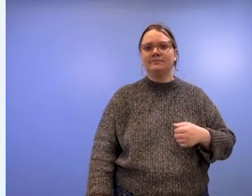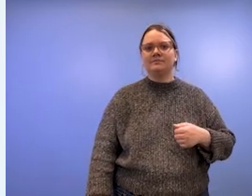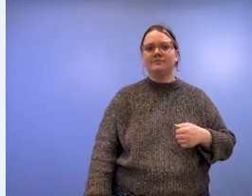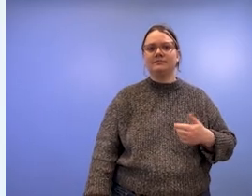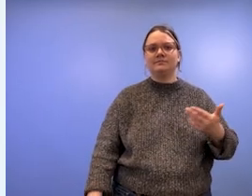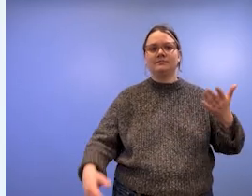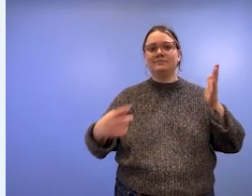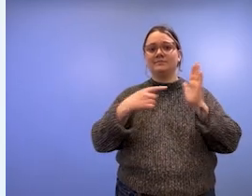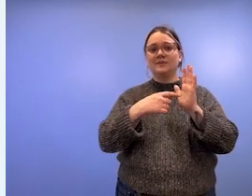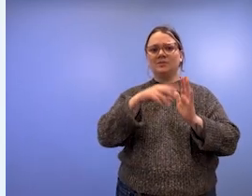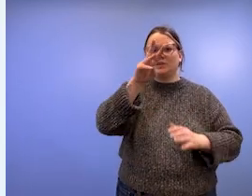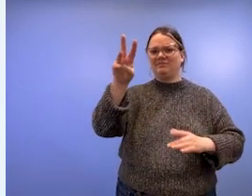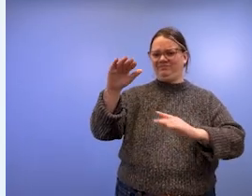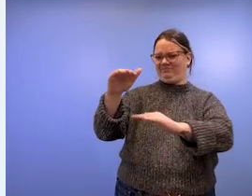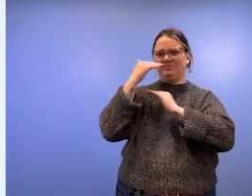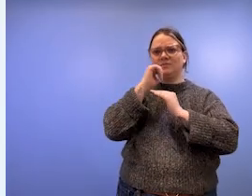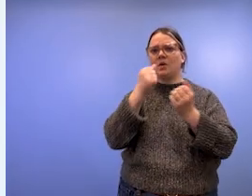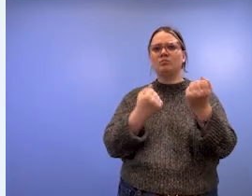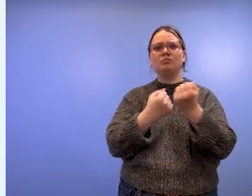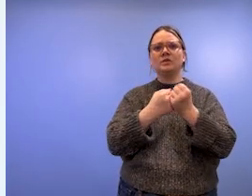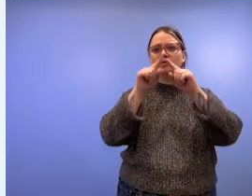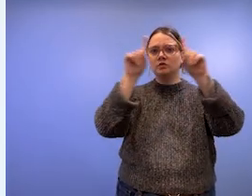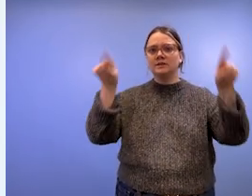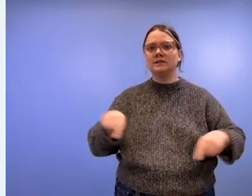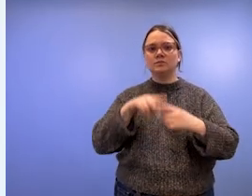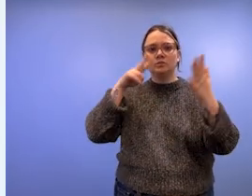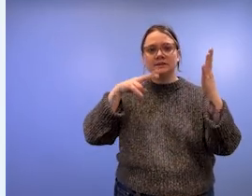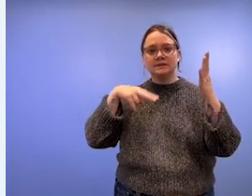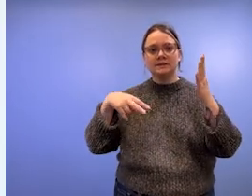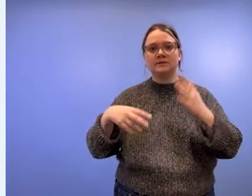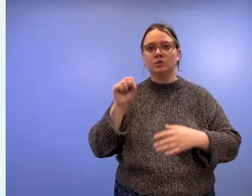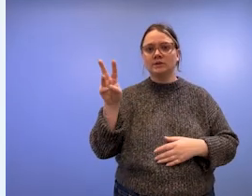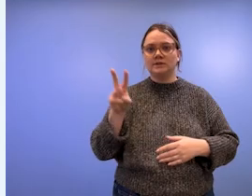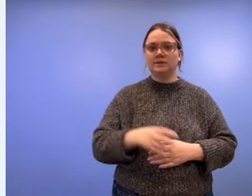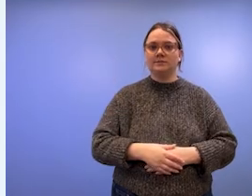inaccessible. So examples include websites that don't support screen reading software,